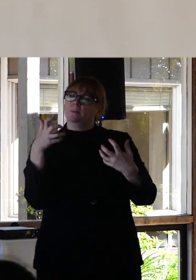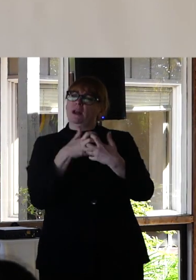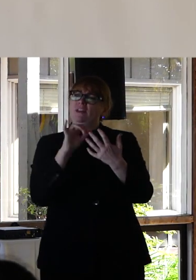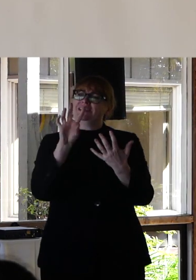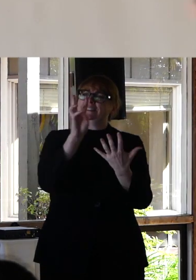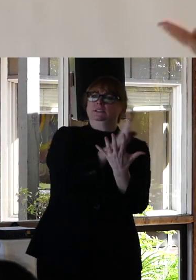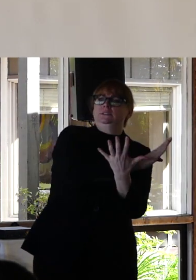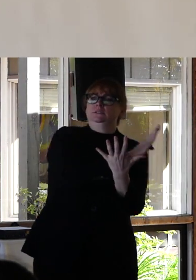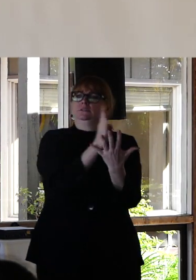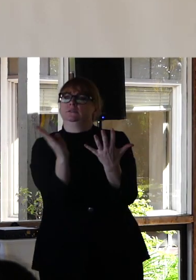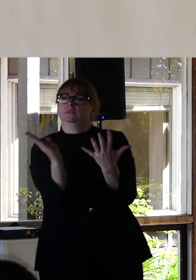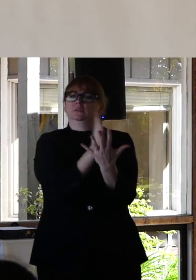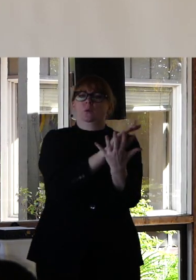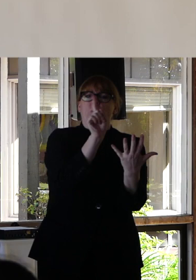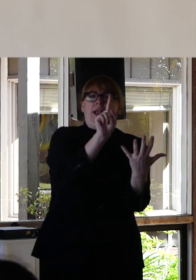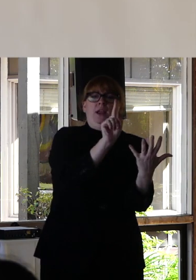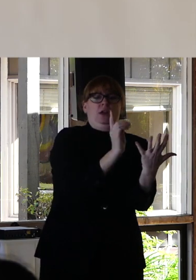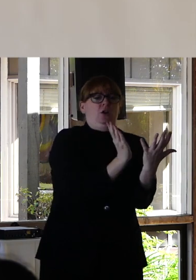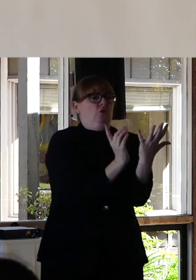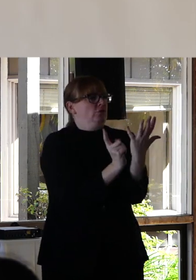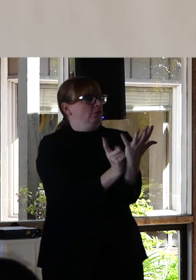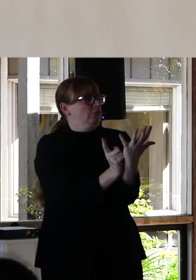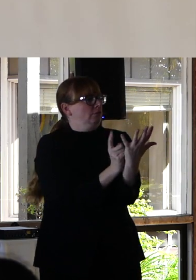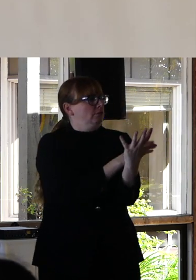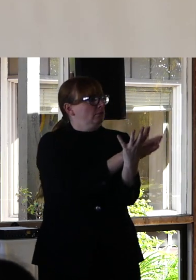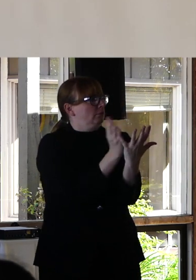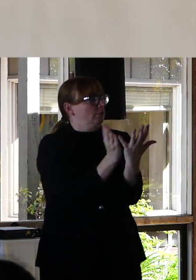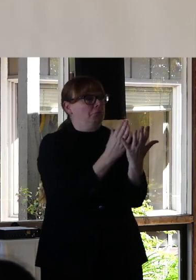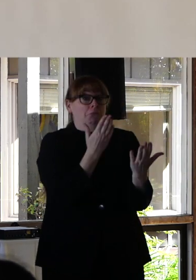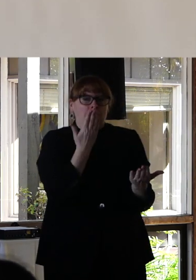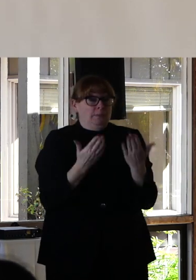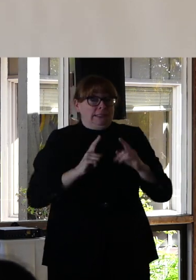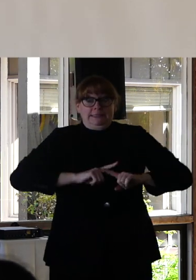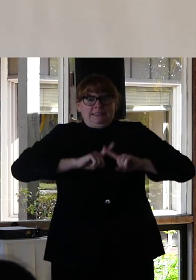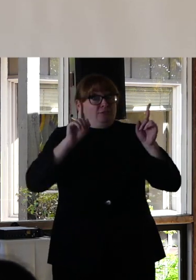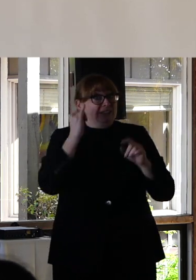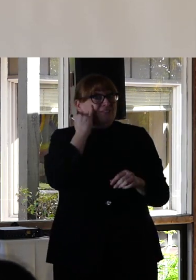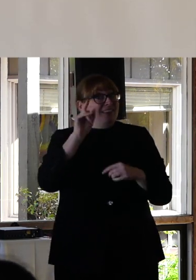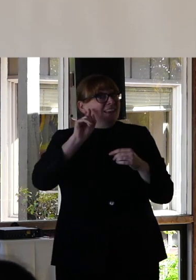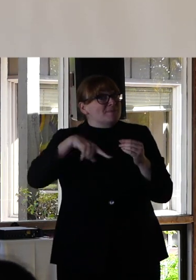it is very possibly different when you're considering different marginalized groups.